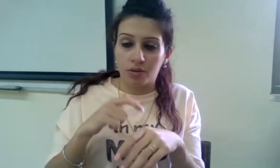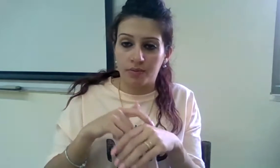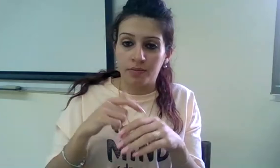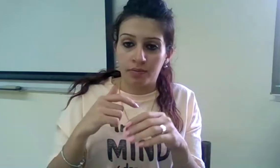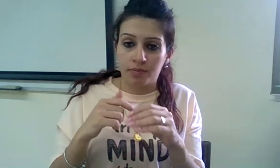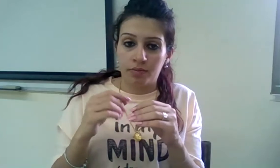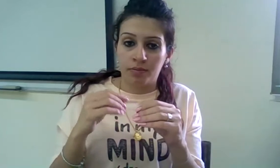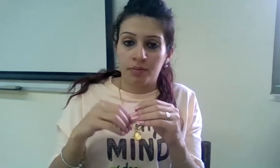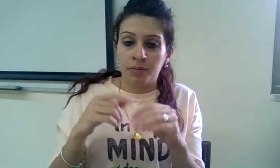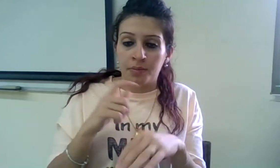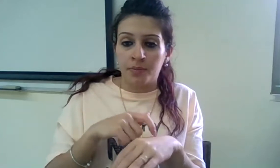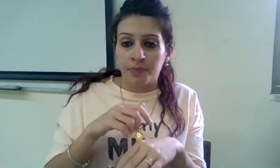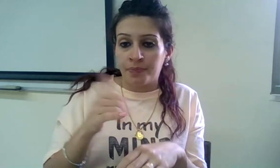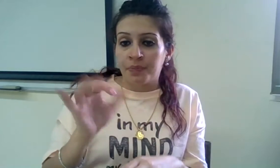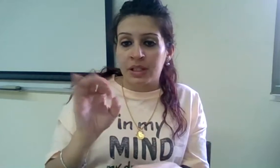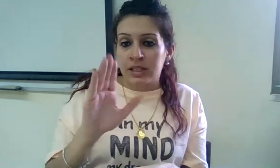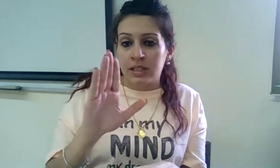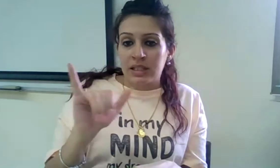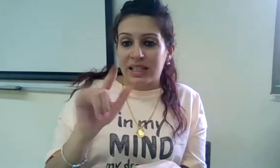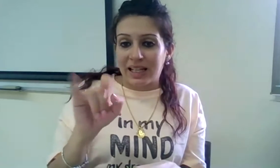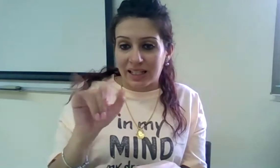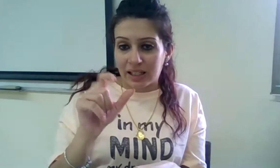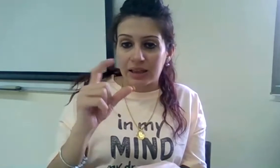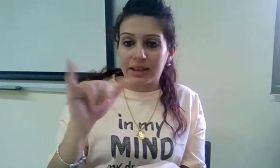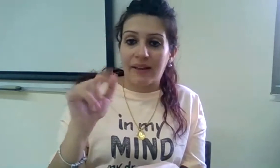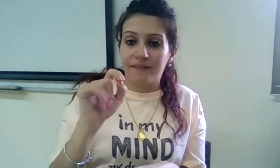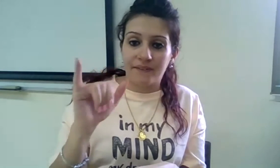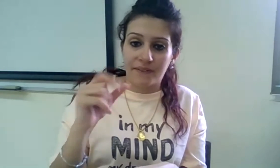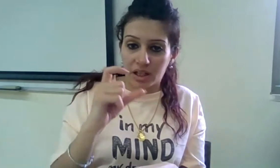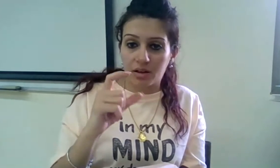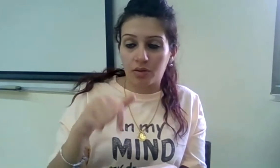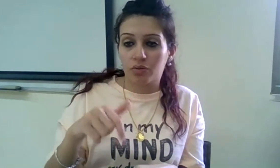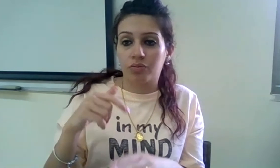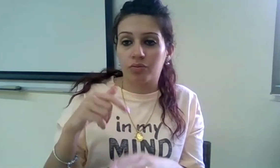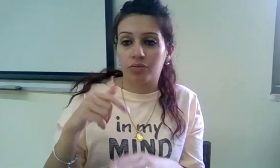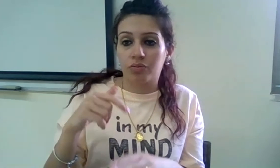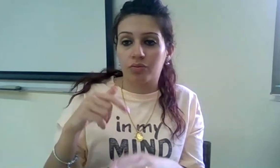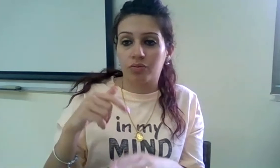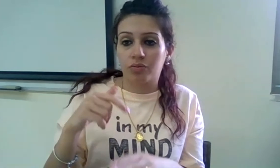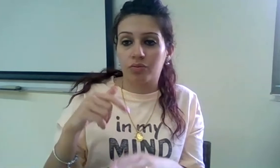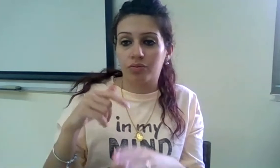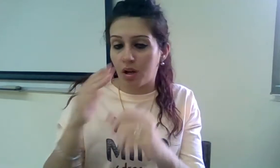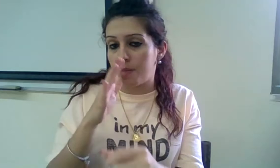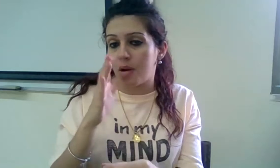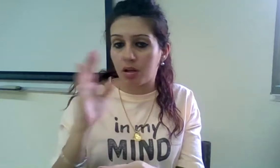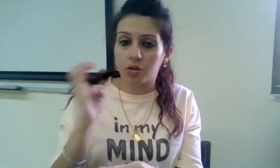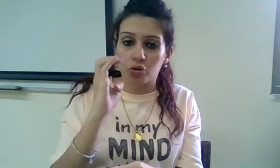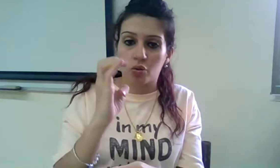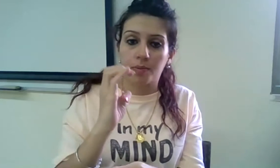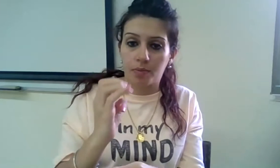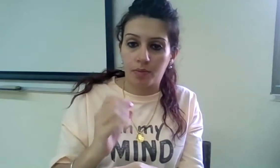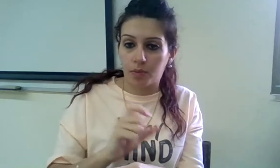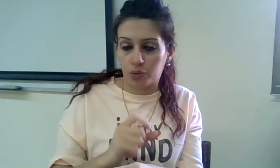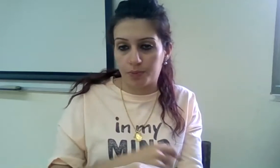Everything a child learns in one day is a positive. Maintaining mental and physical health